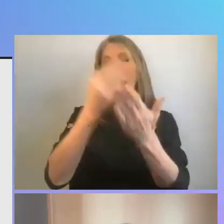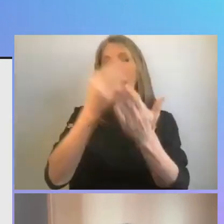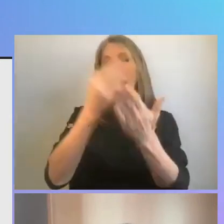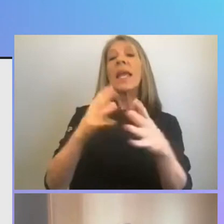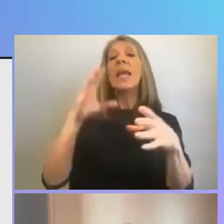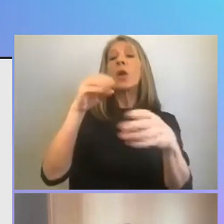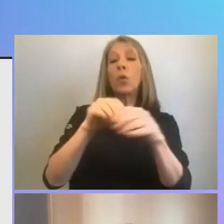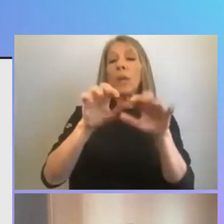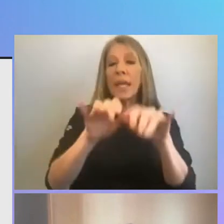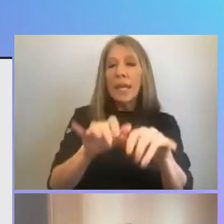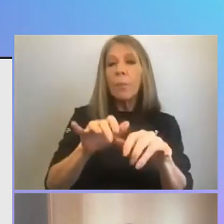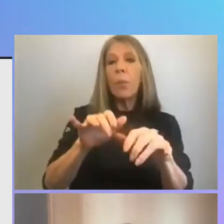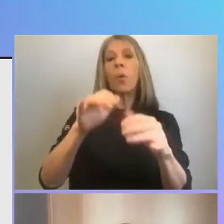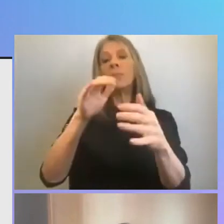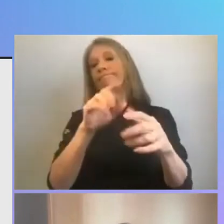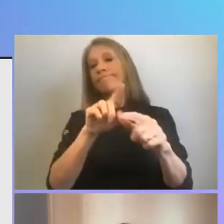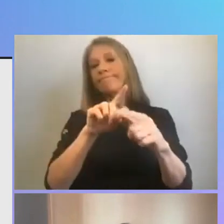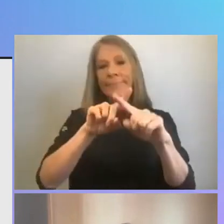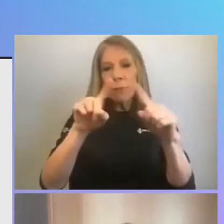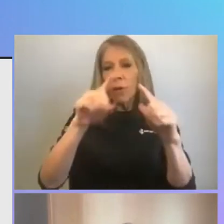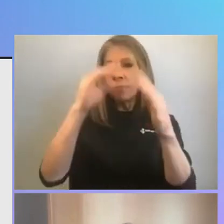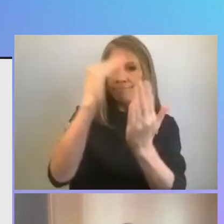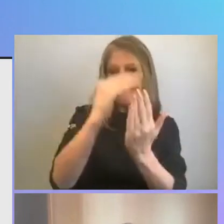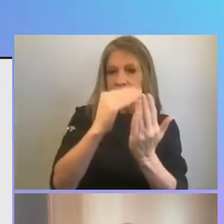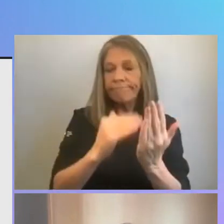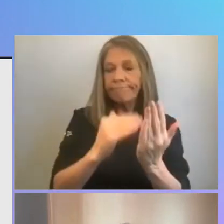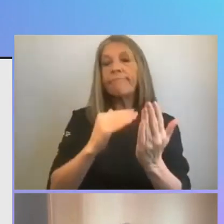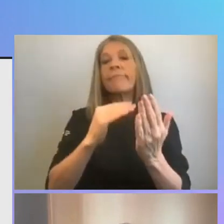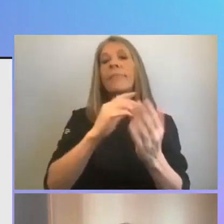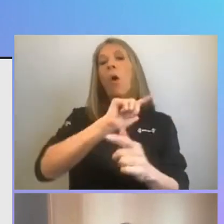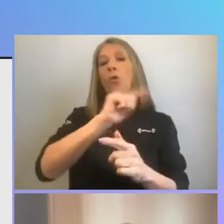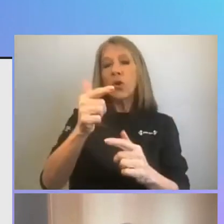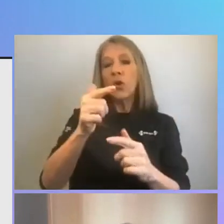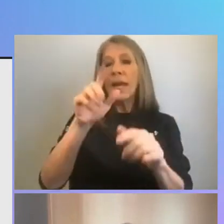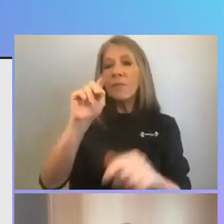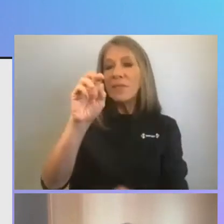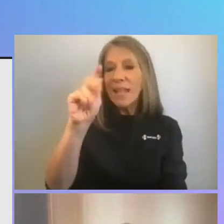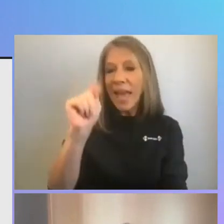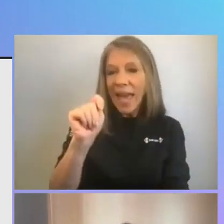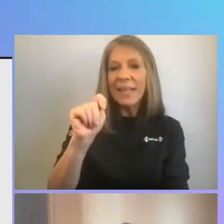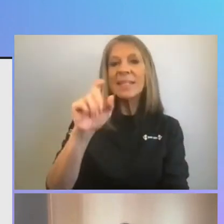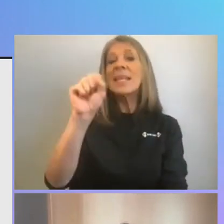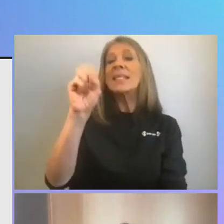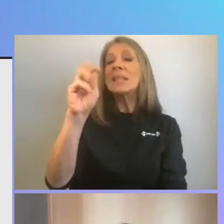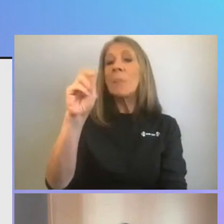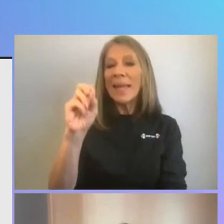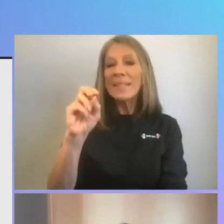operability, focus states and order. The um alternative text, semantic elements, and color contrast. And equally as